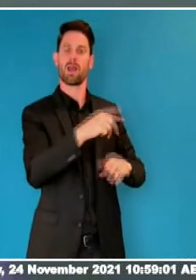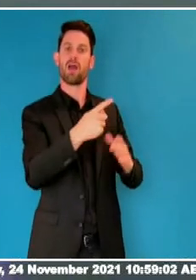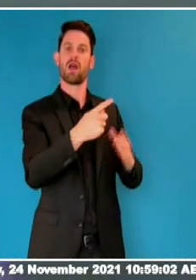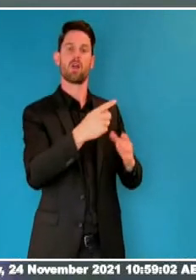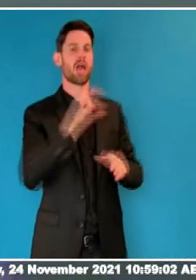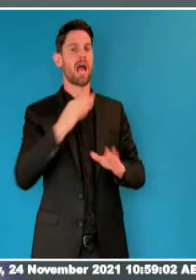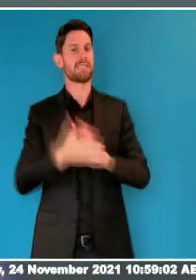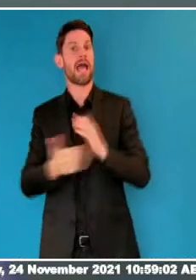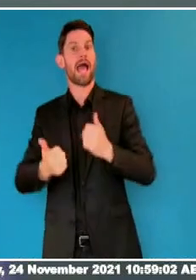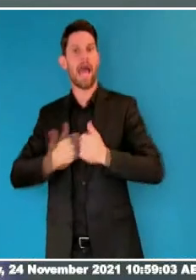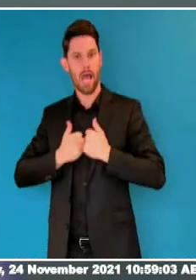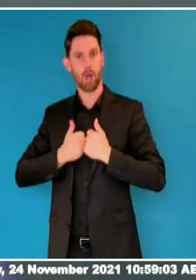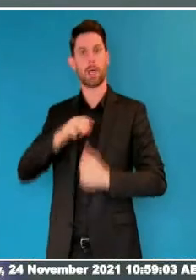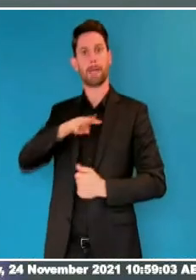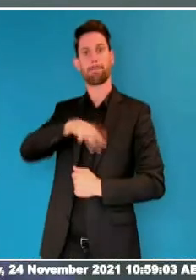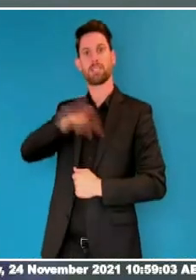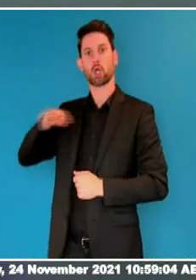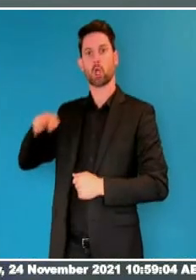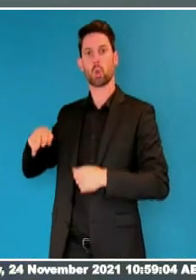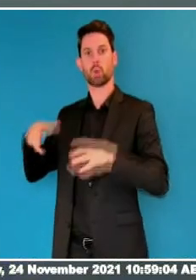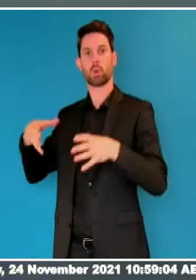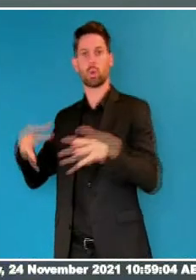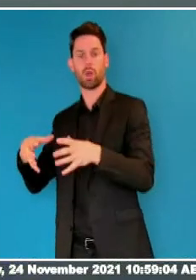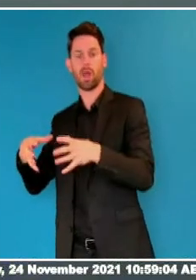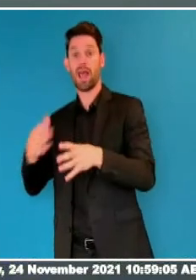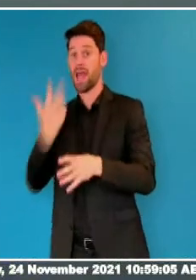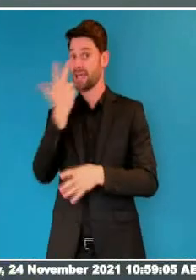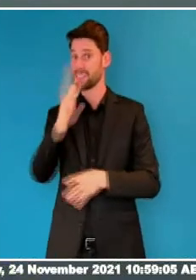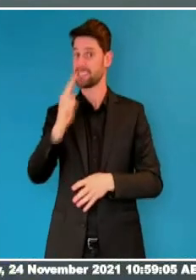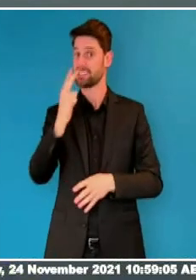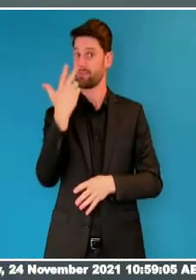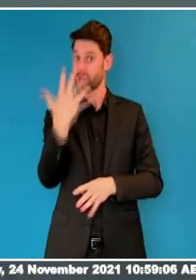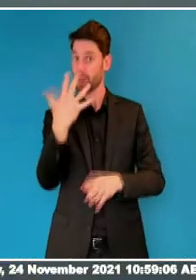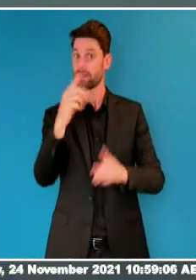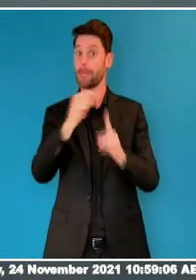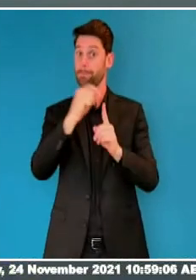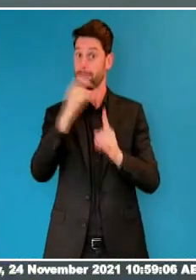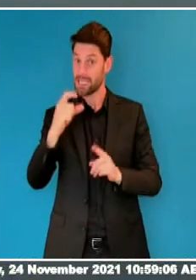have got the employment relationship with 85 per cent of those employees working in a